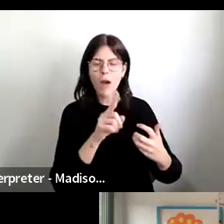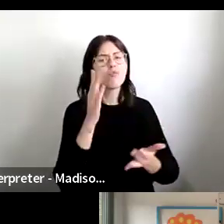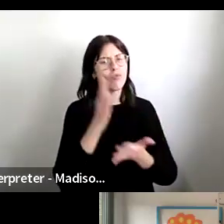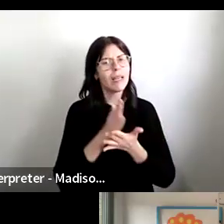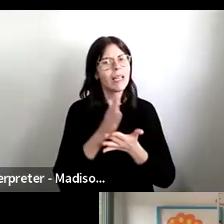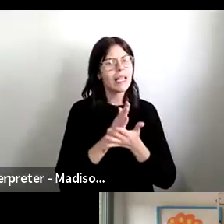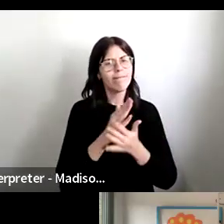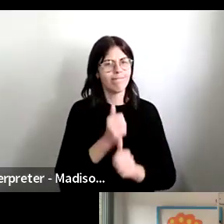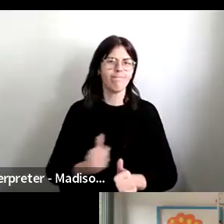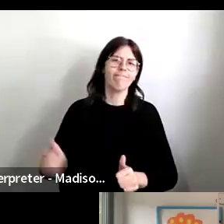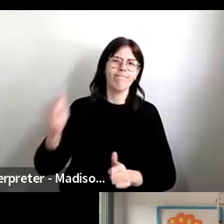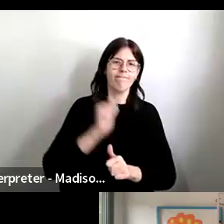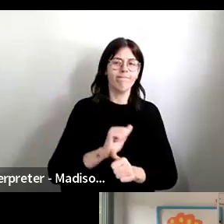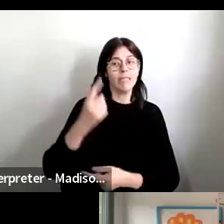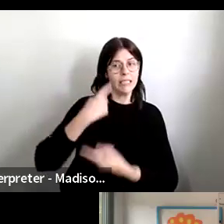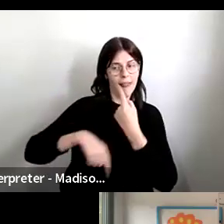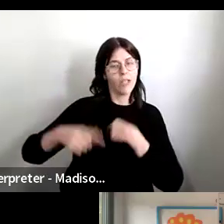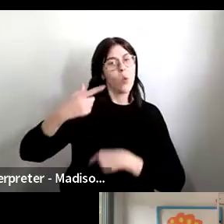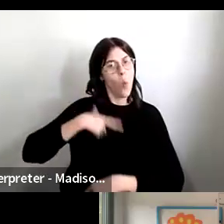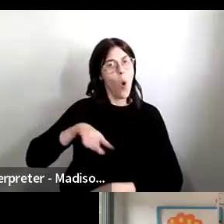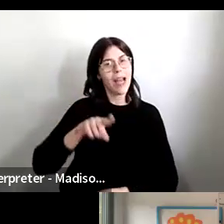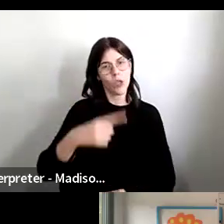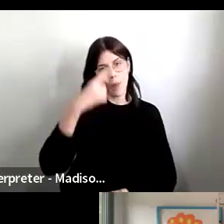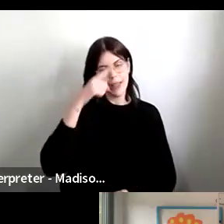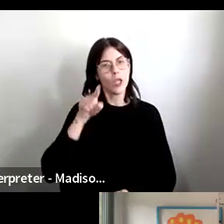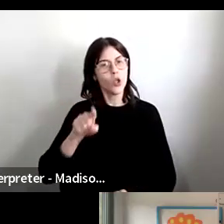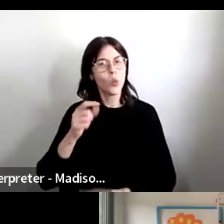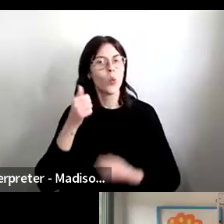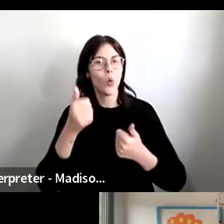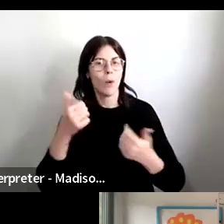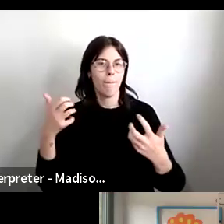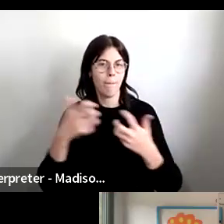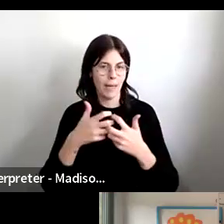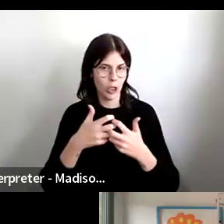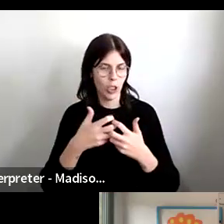telling us why you think you are suitable. A question about, when it comes to referees,